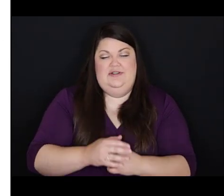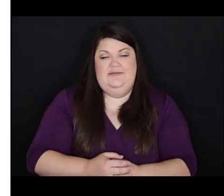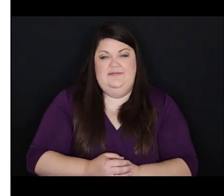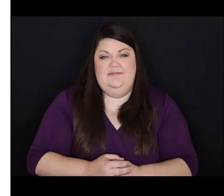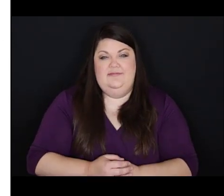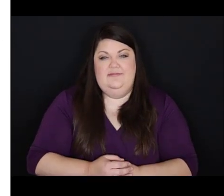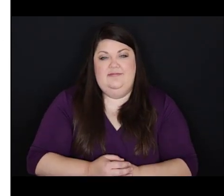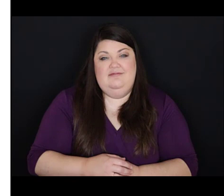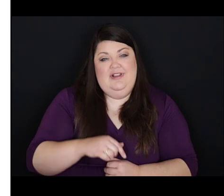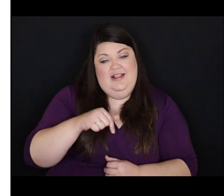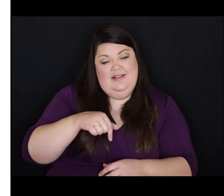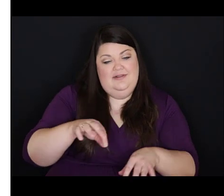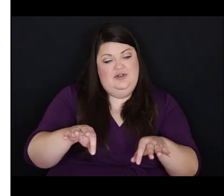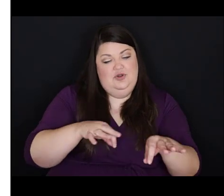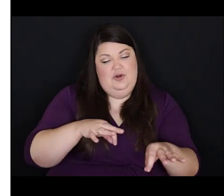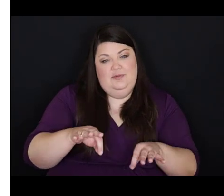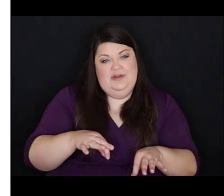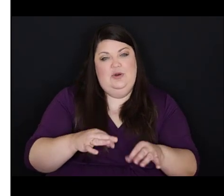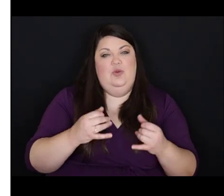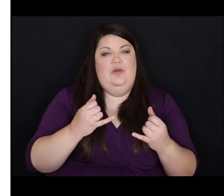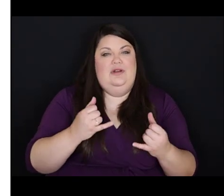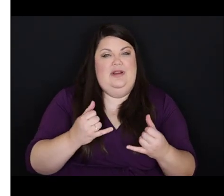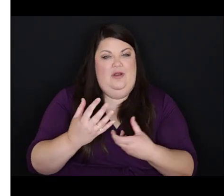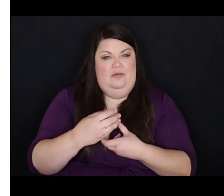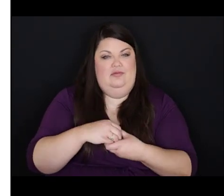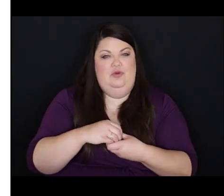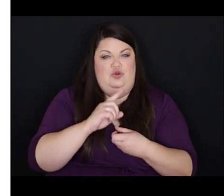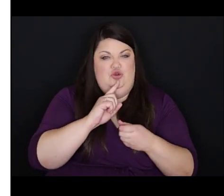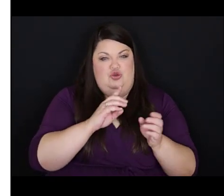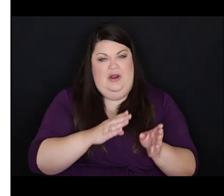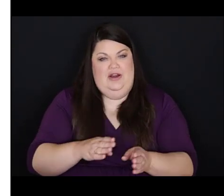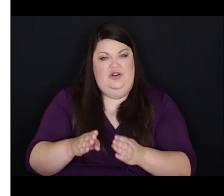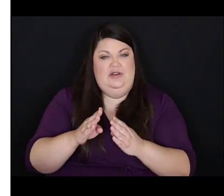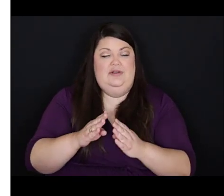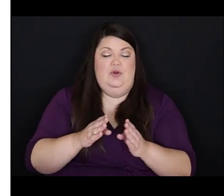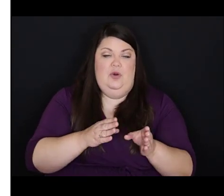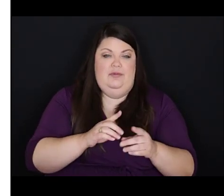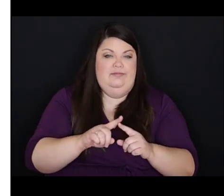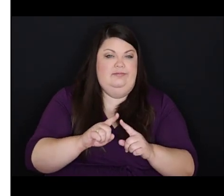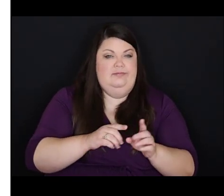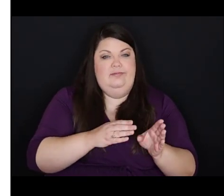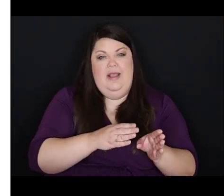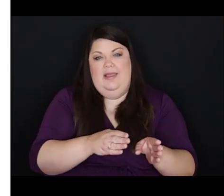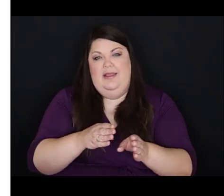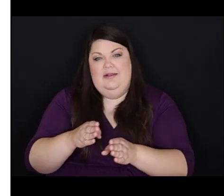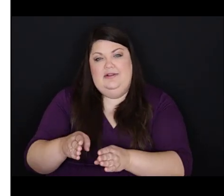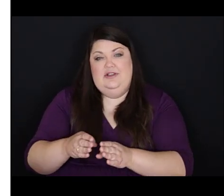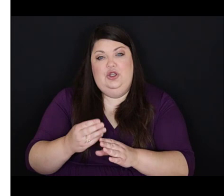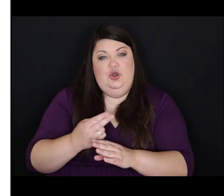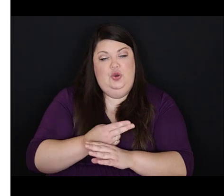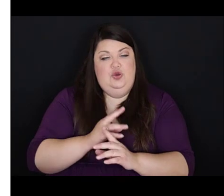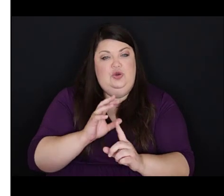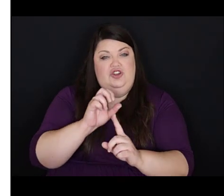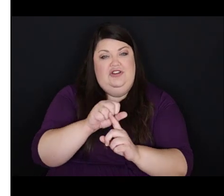This Description will now include the strategies or methods used to achieve each goal or priority.